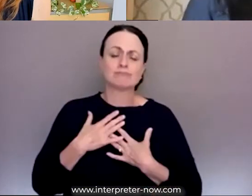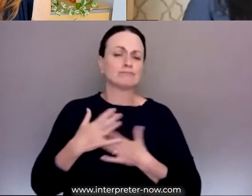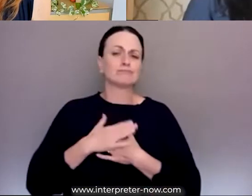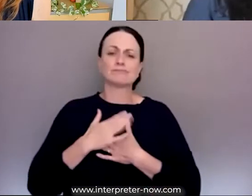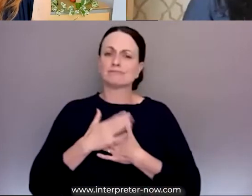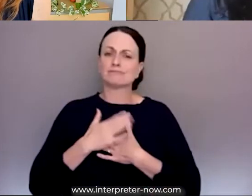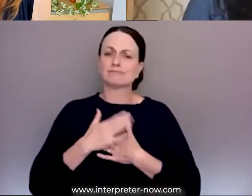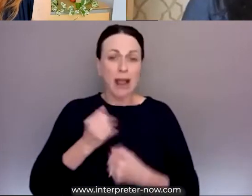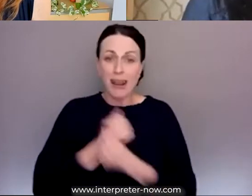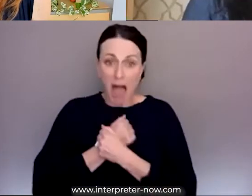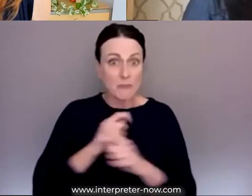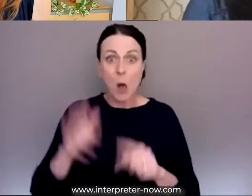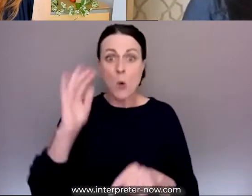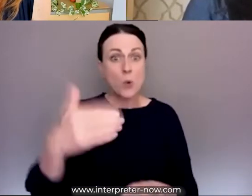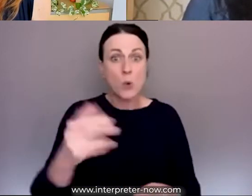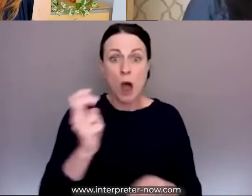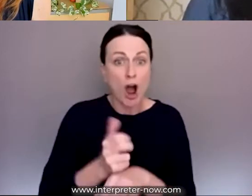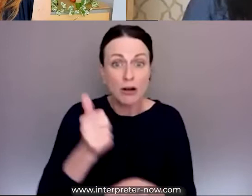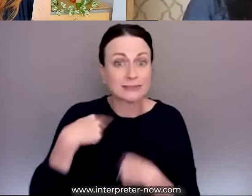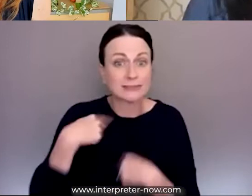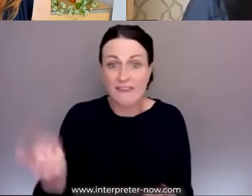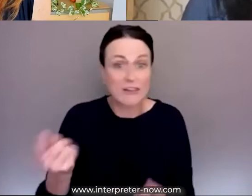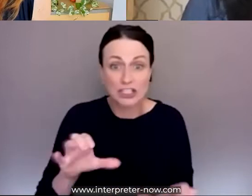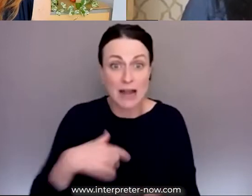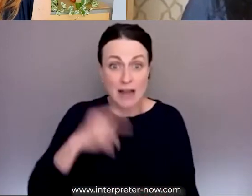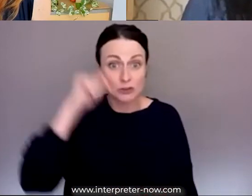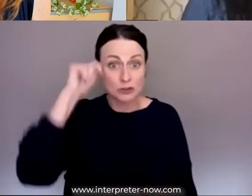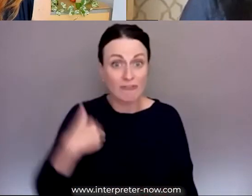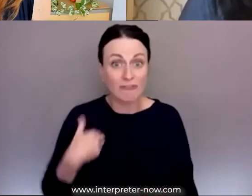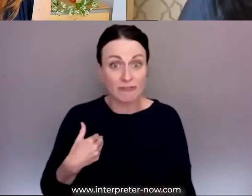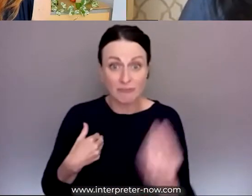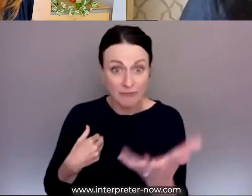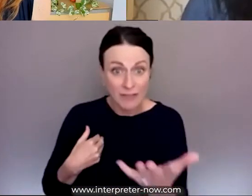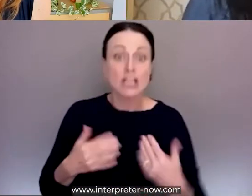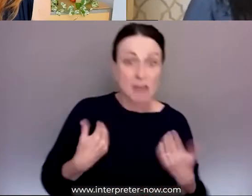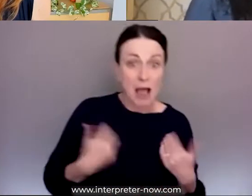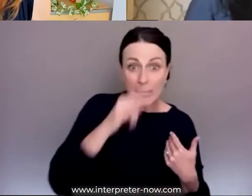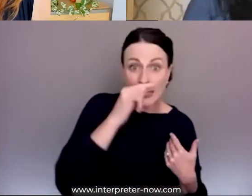It's also the hardest thing I have ever done. I have teenagers. For those of you with young kids, it gets harder.